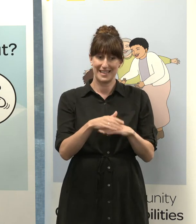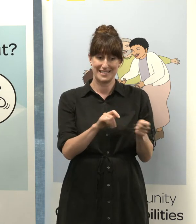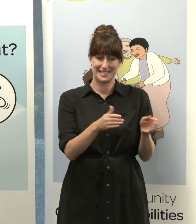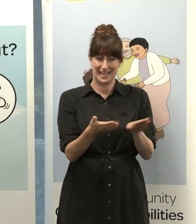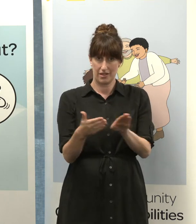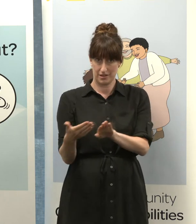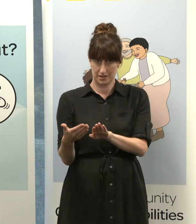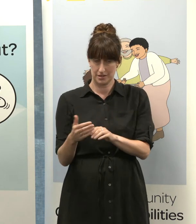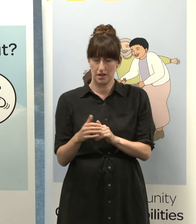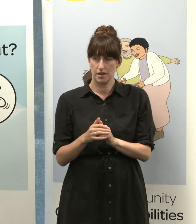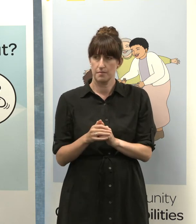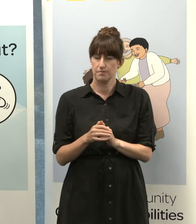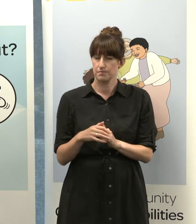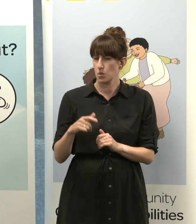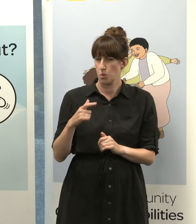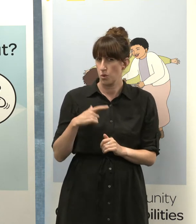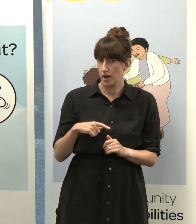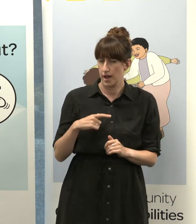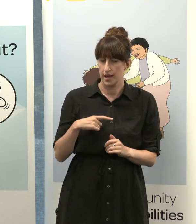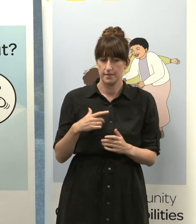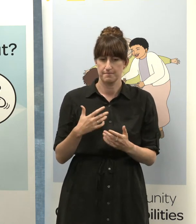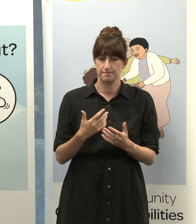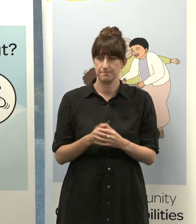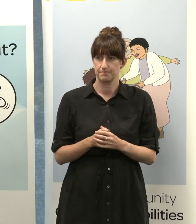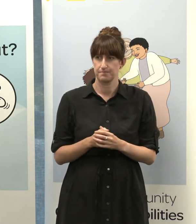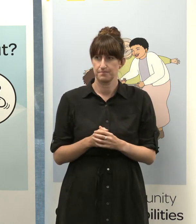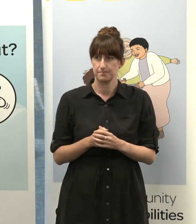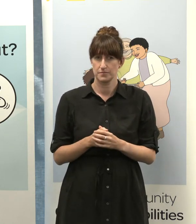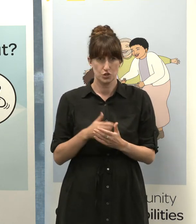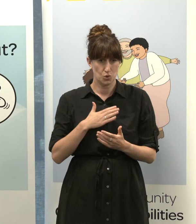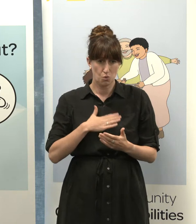Just the changes to how you